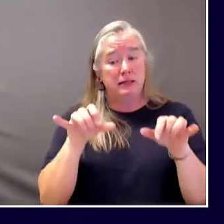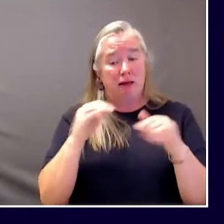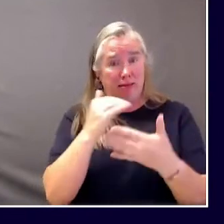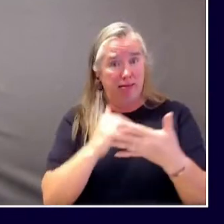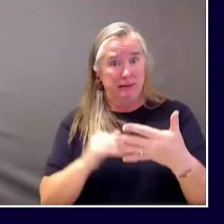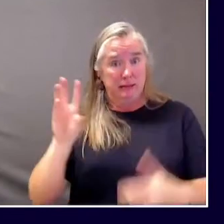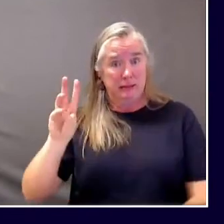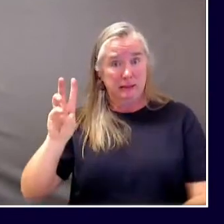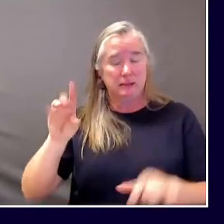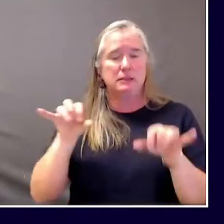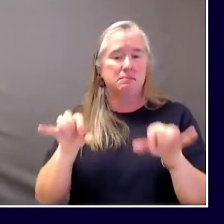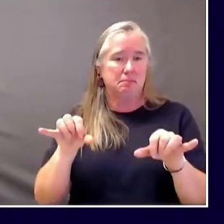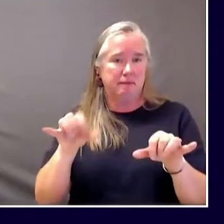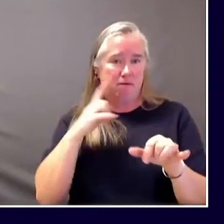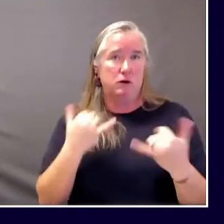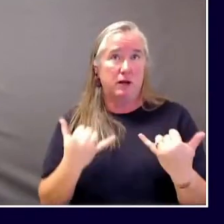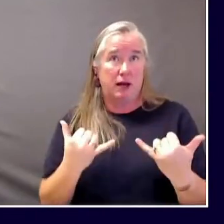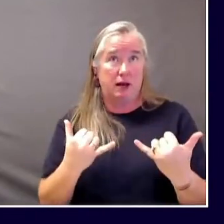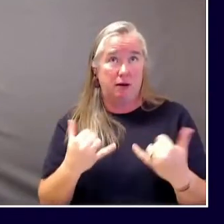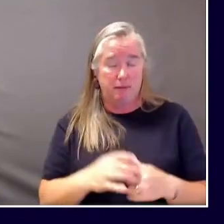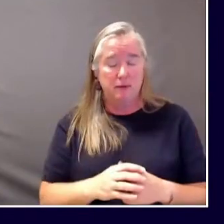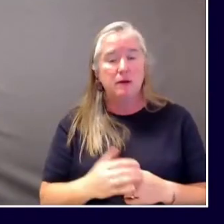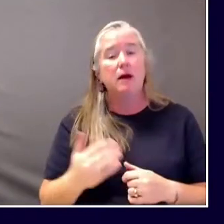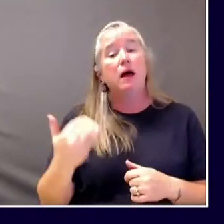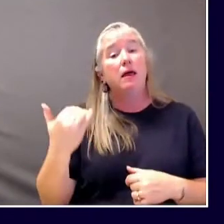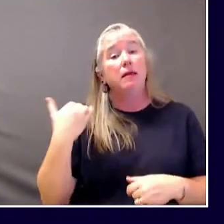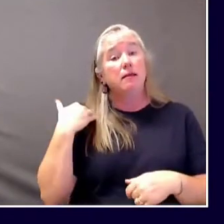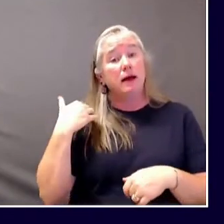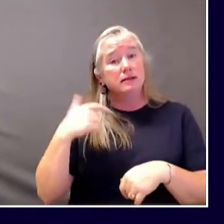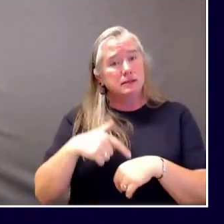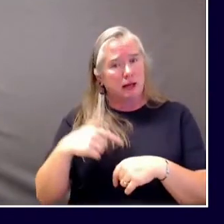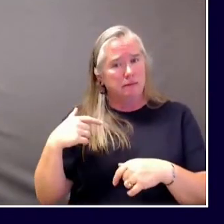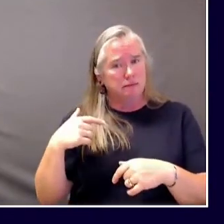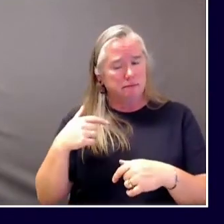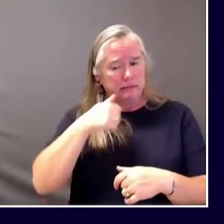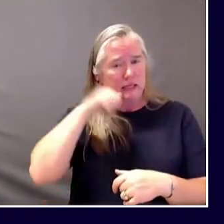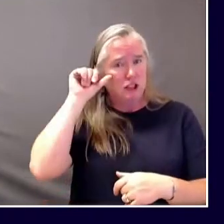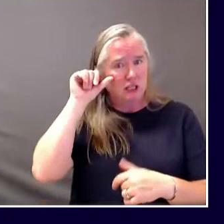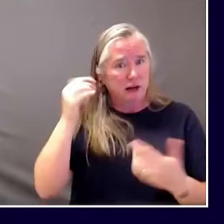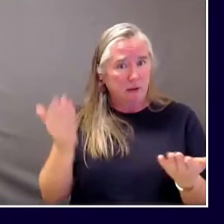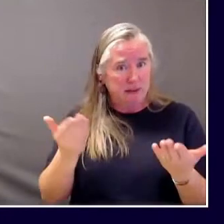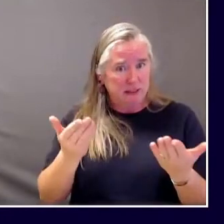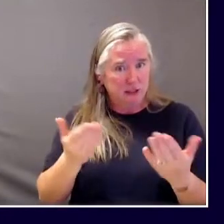we have I think I did last time